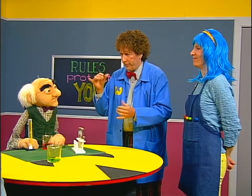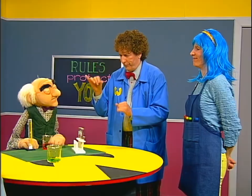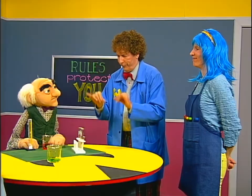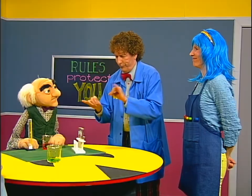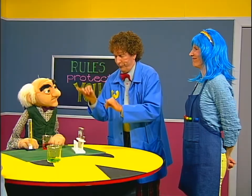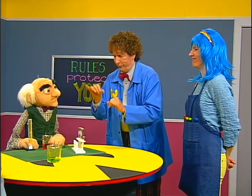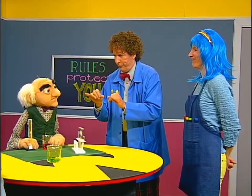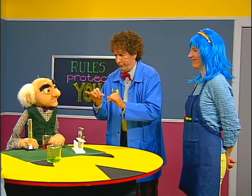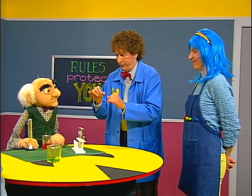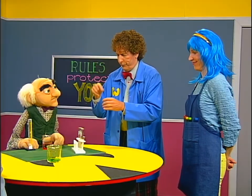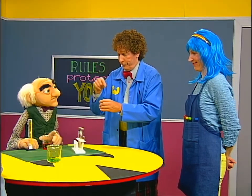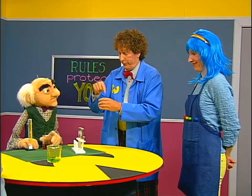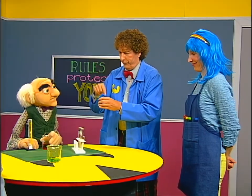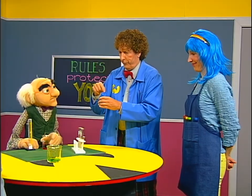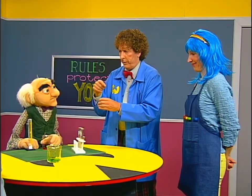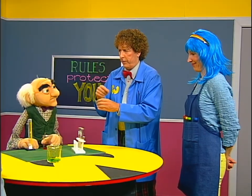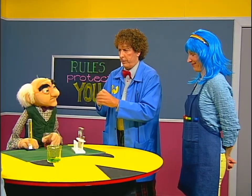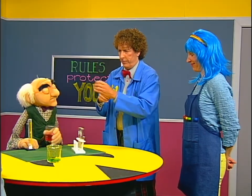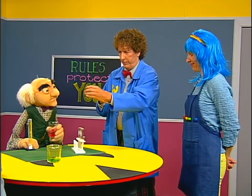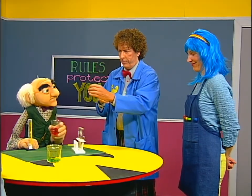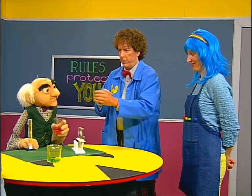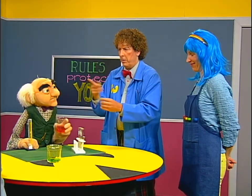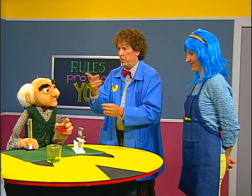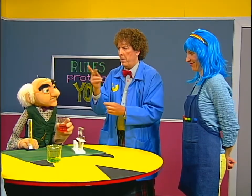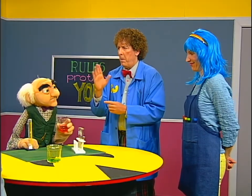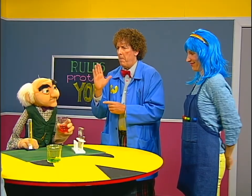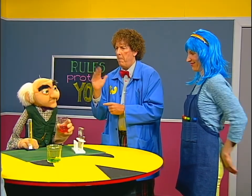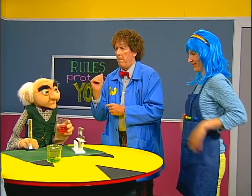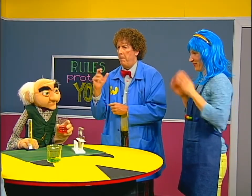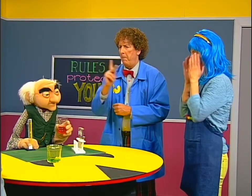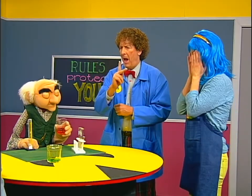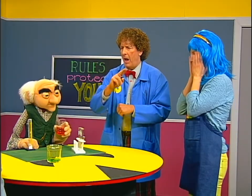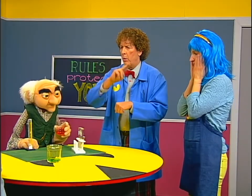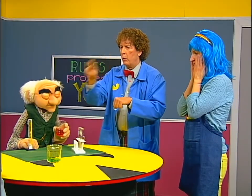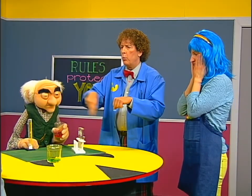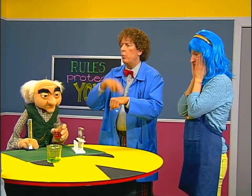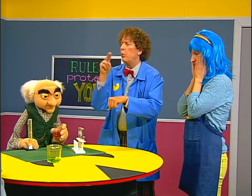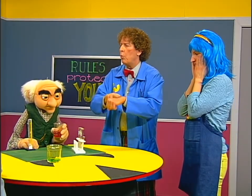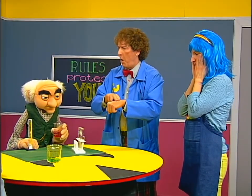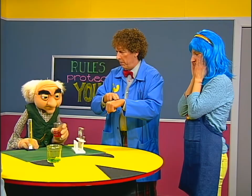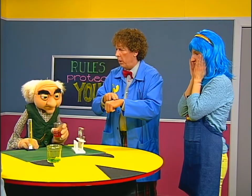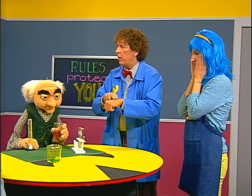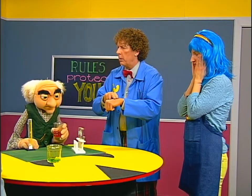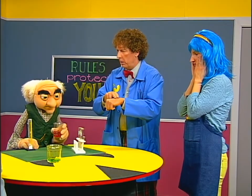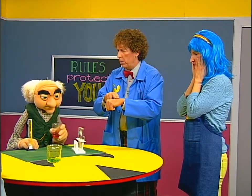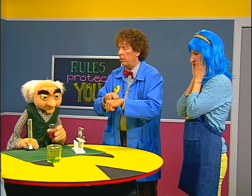HONESTY, HONESTY IS THE WAY HONESTY, HONESTY IS IMPORTANT, HONESTY, HONESTY EVERY DAY,